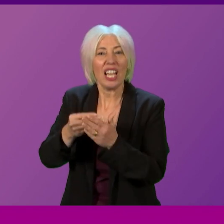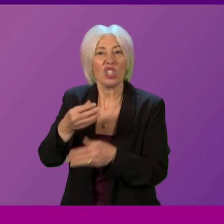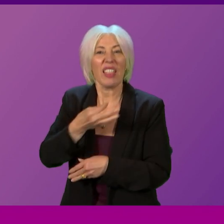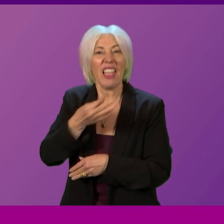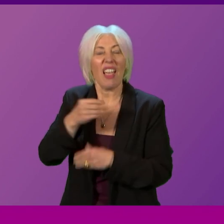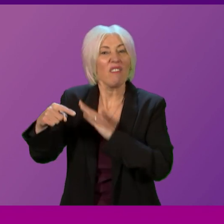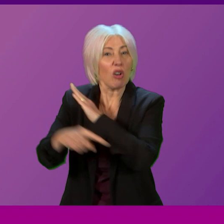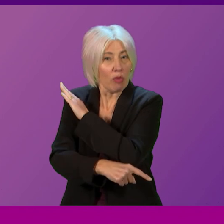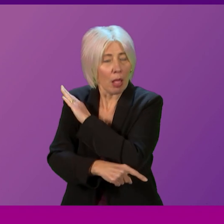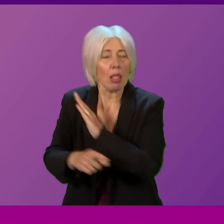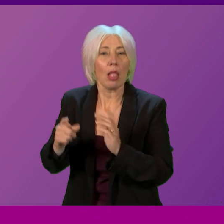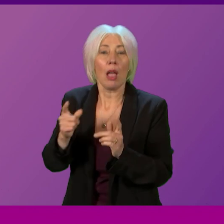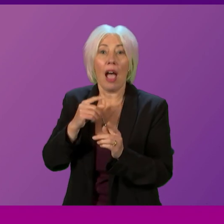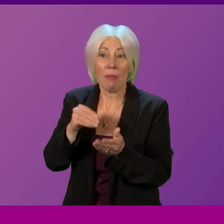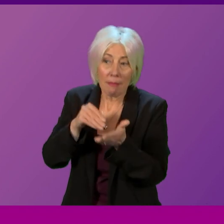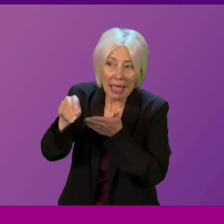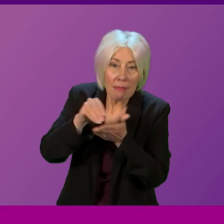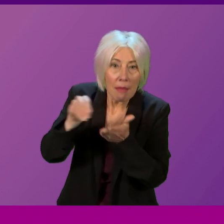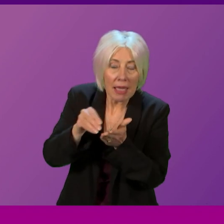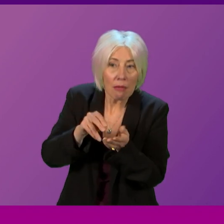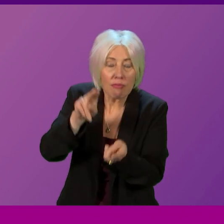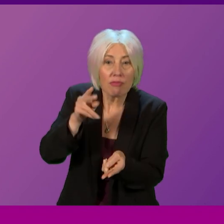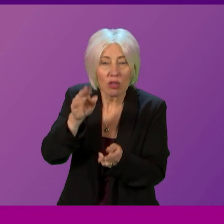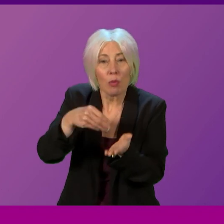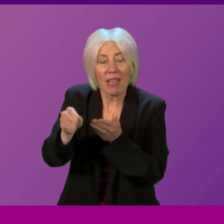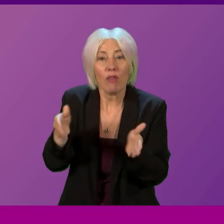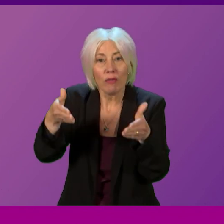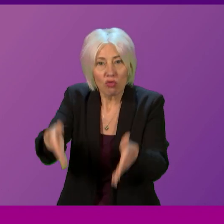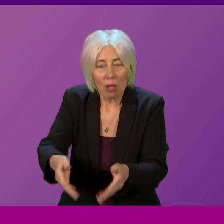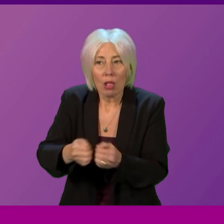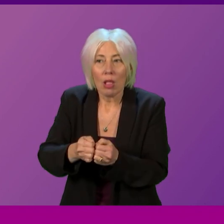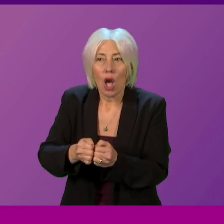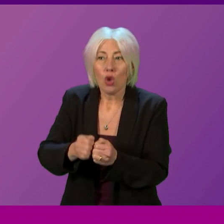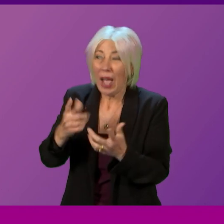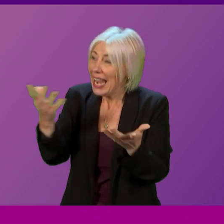Can the First Minister offer any advice or point to support that is available for people who are affected?